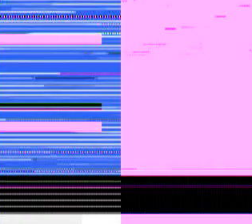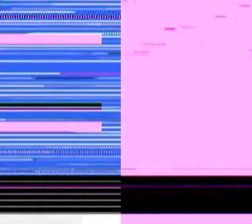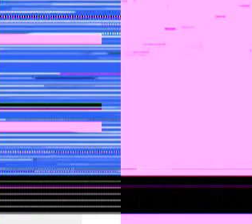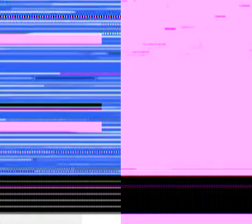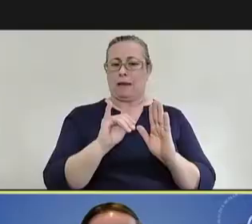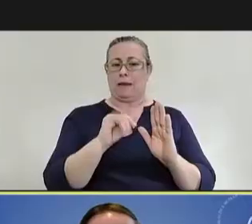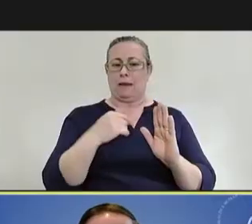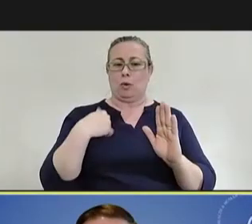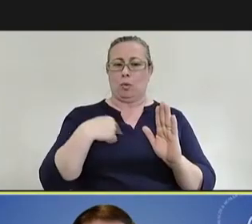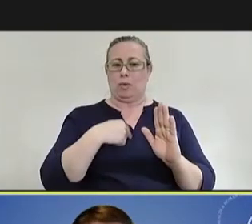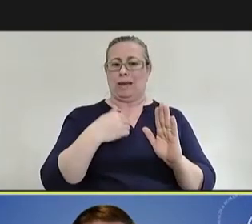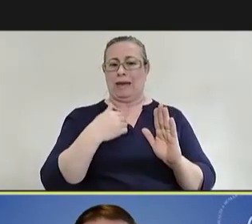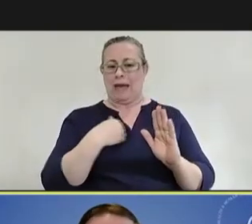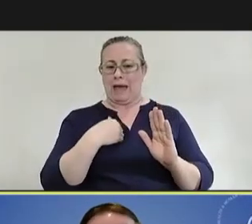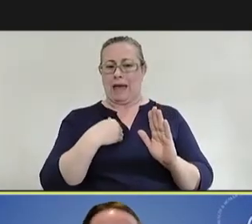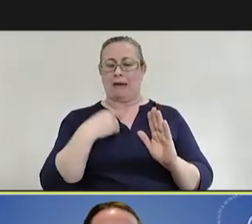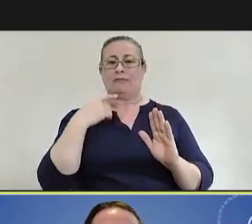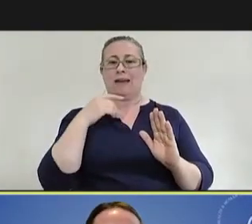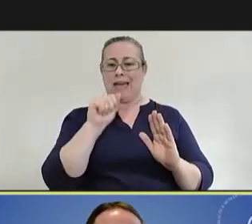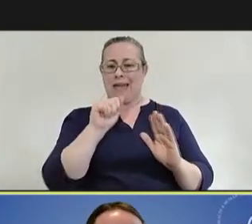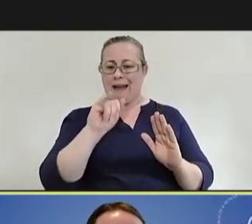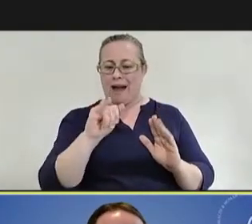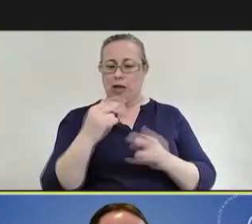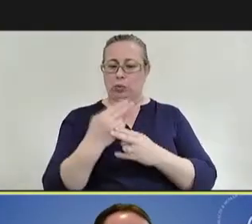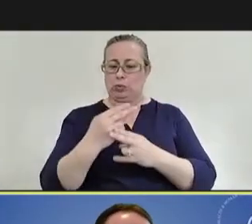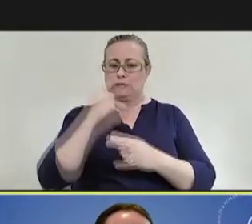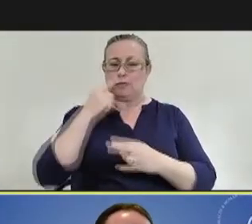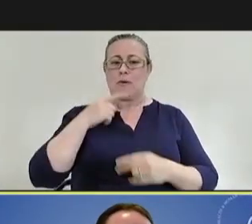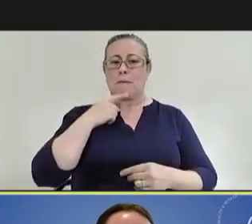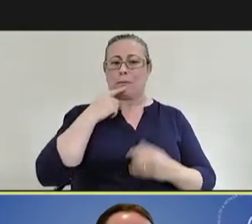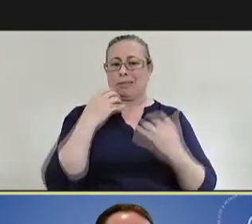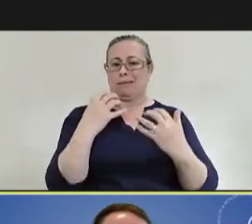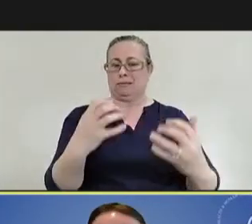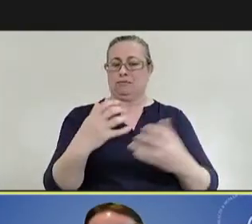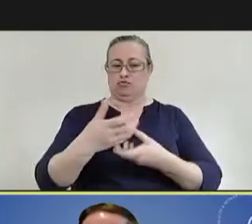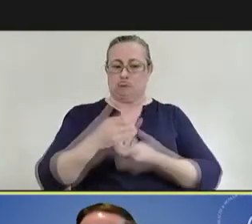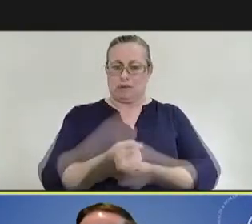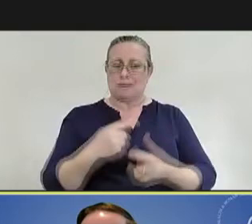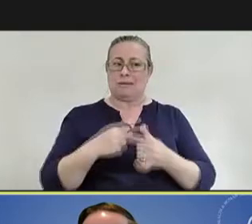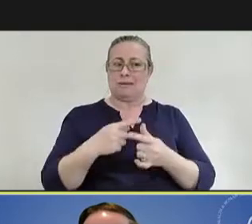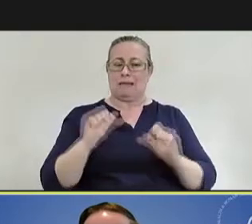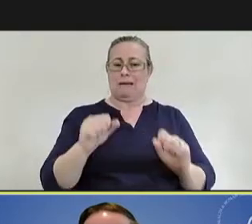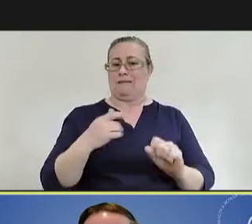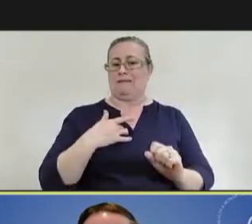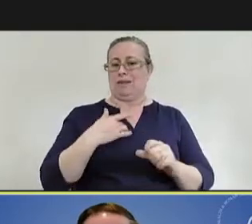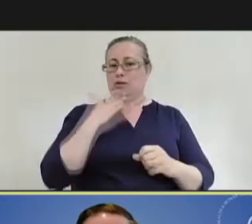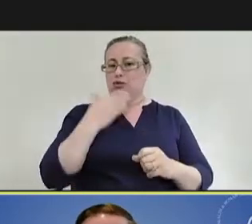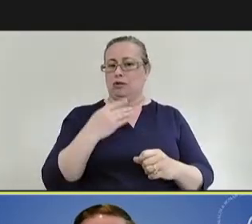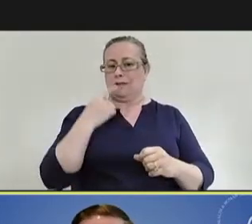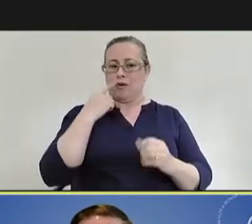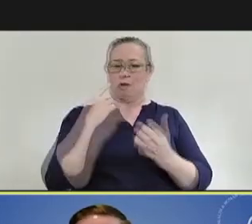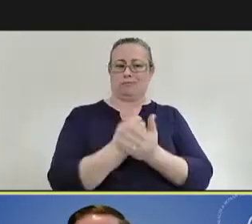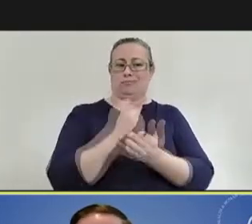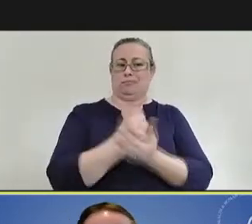fosters public trust and confidence so we can feel good with the use of these tools and confident